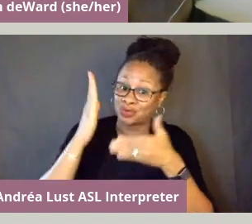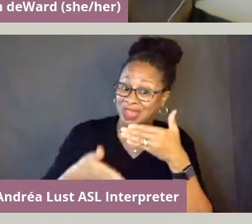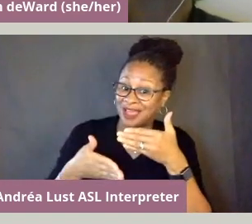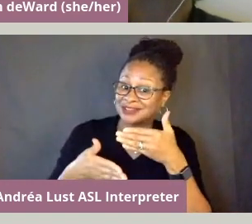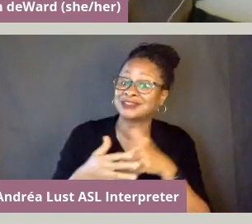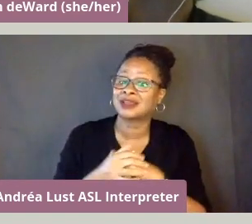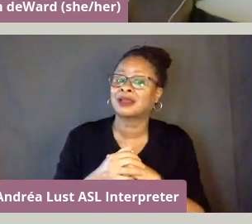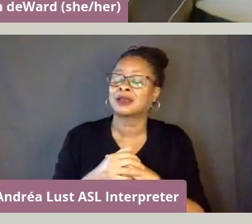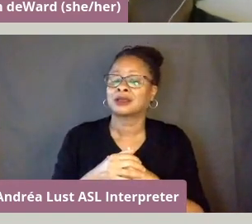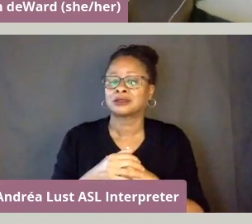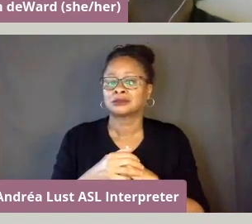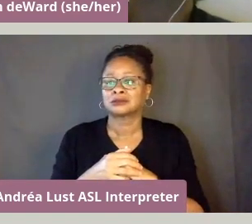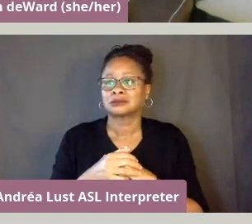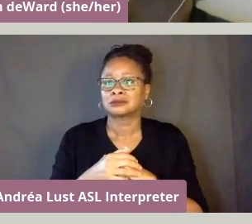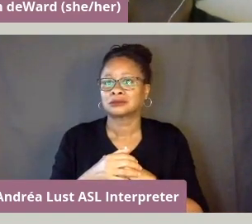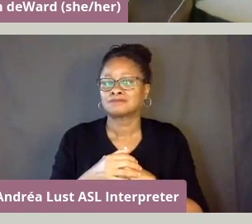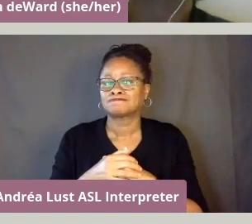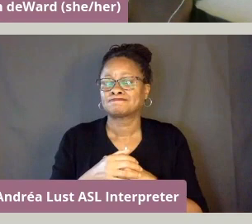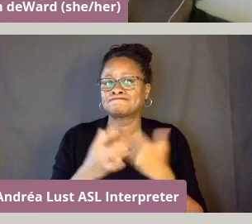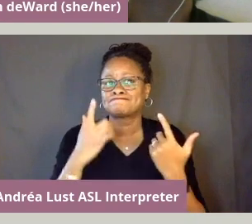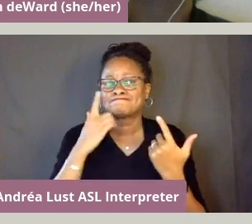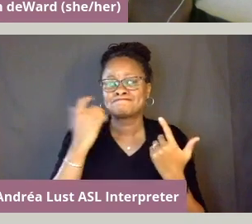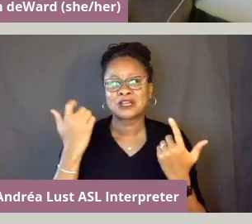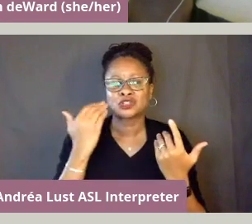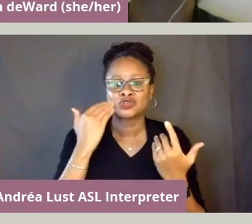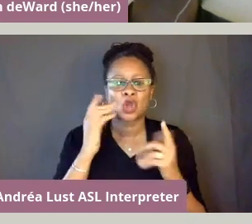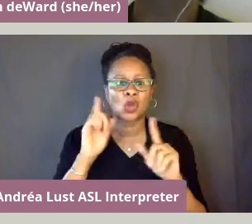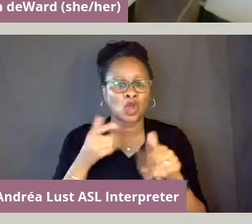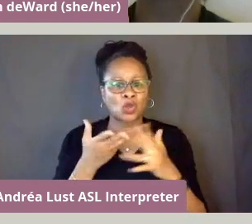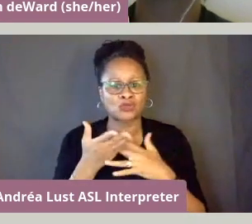because, you know, it does go through a sound edit.